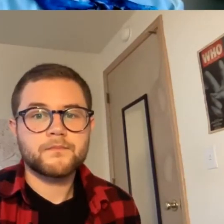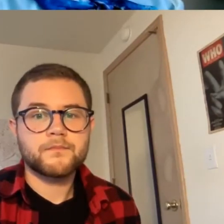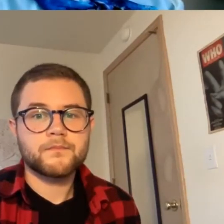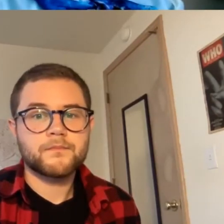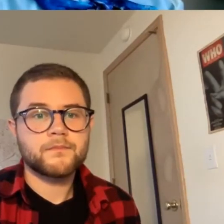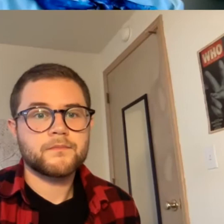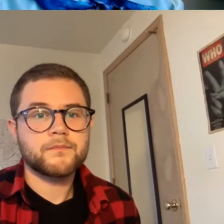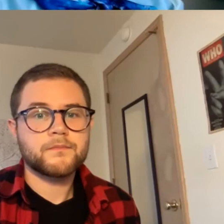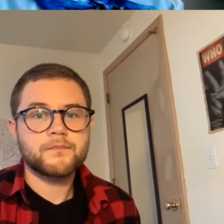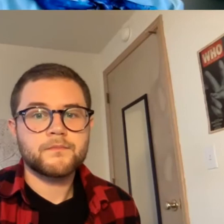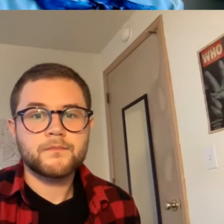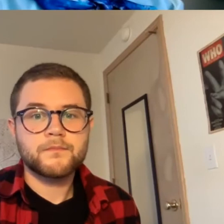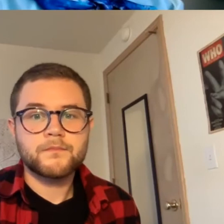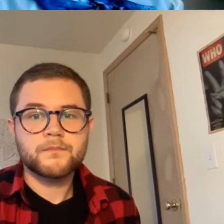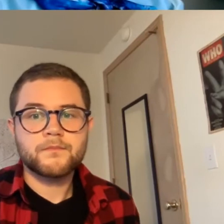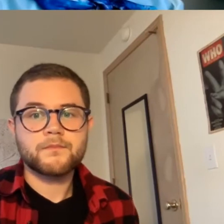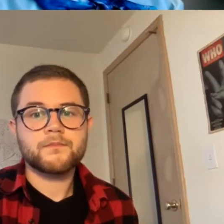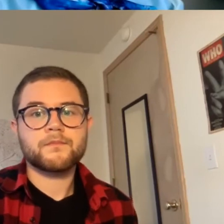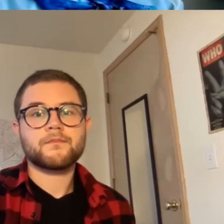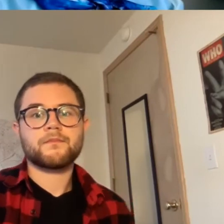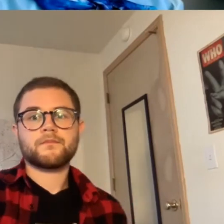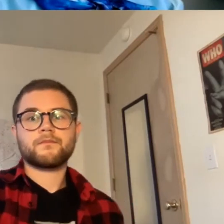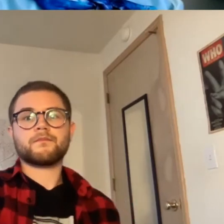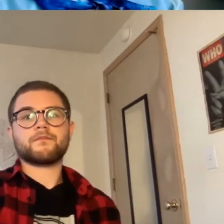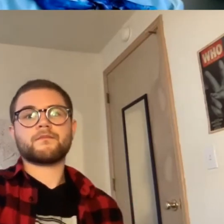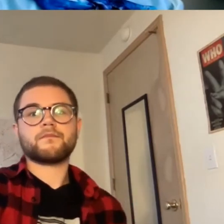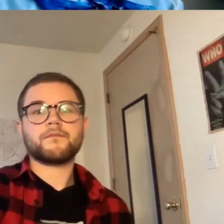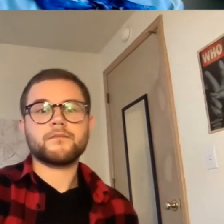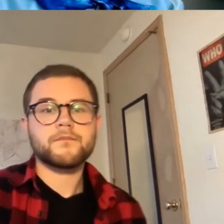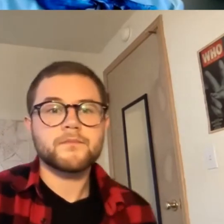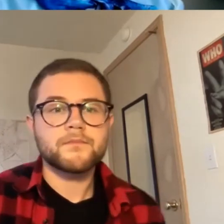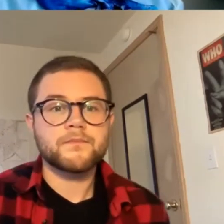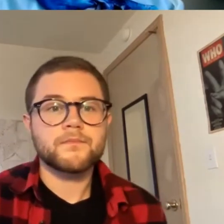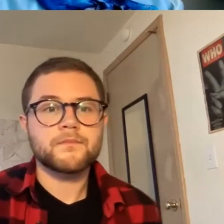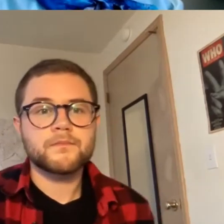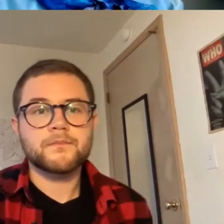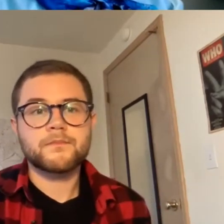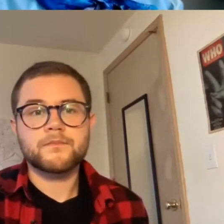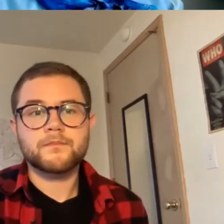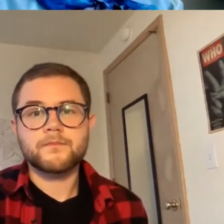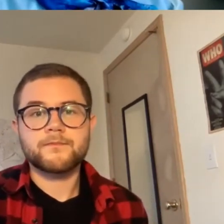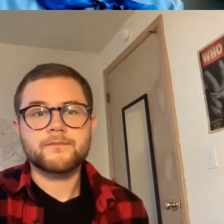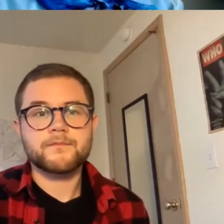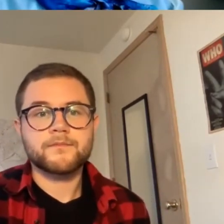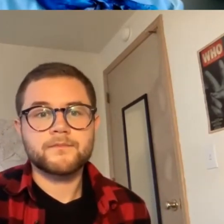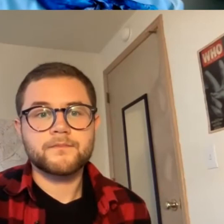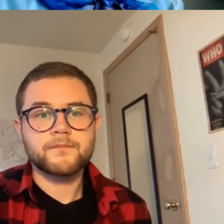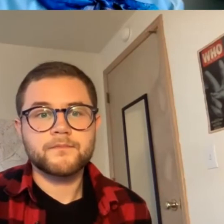which is partly my technology problem. Loree I think it's a 2014.